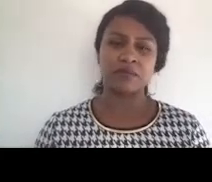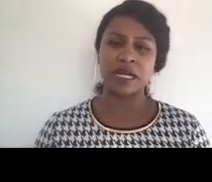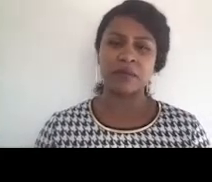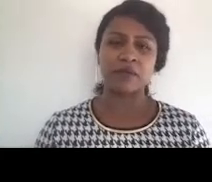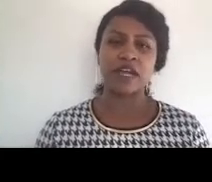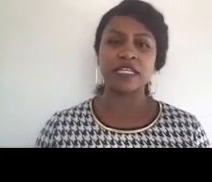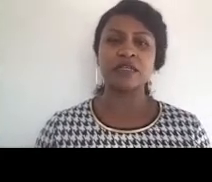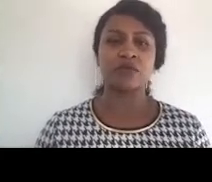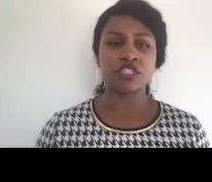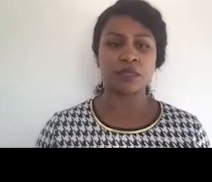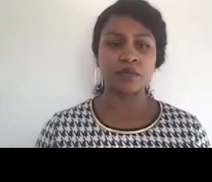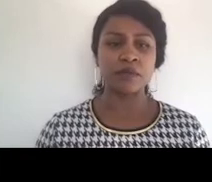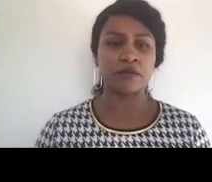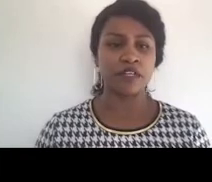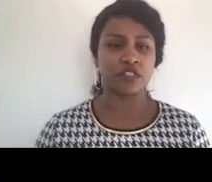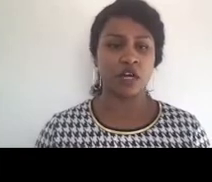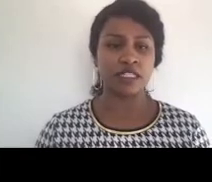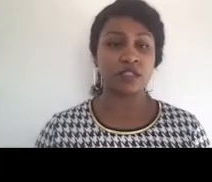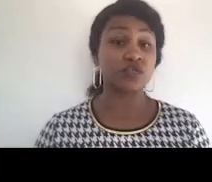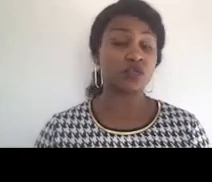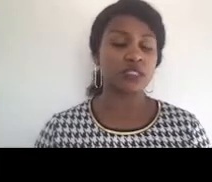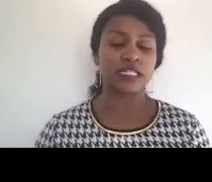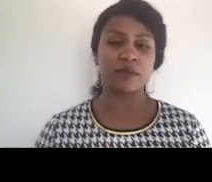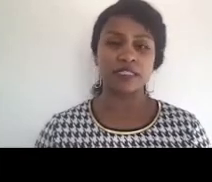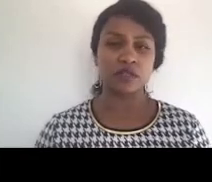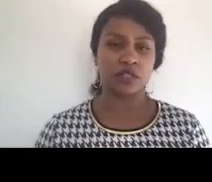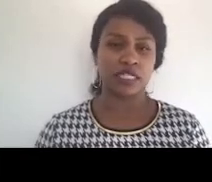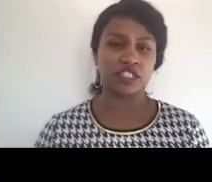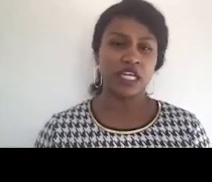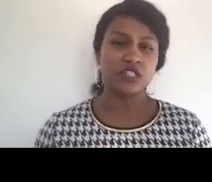mind by providing emerging and pre-professional artists, the tools and practical knowledge to